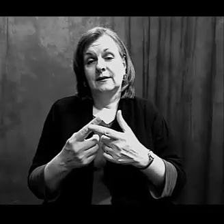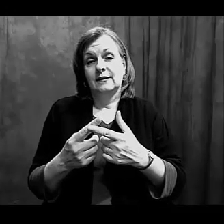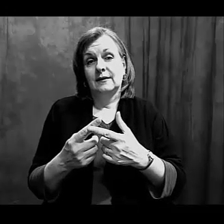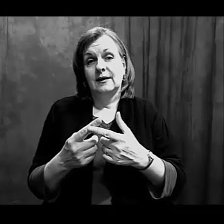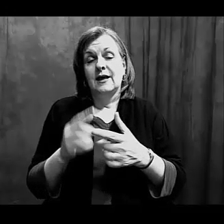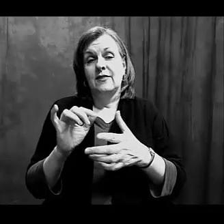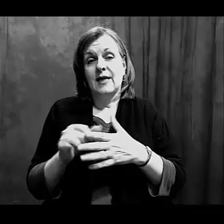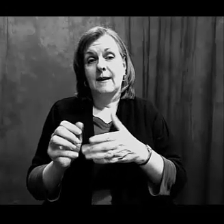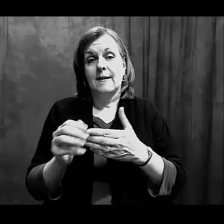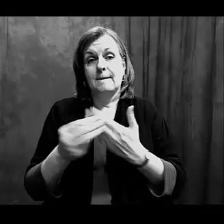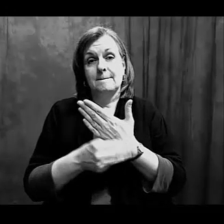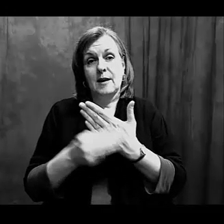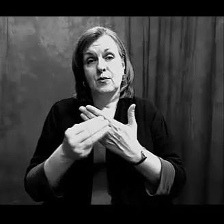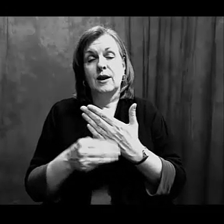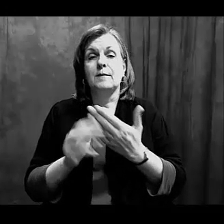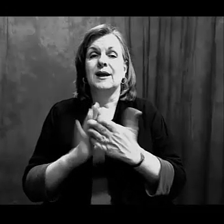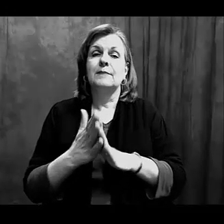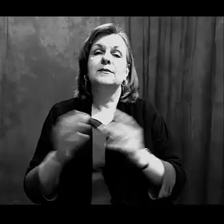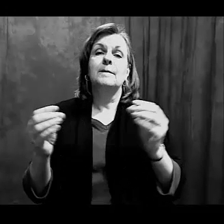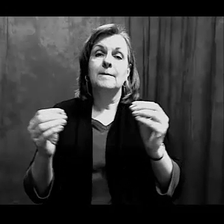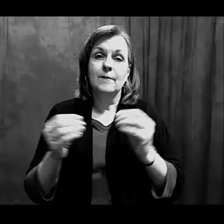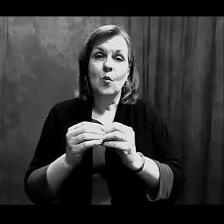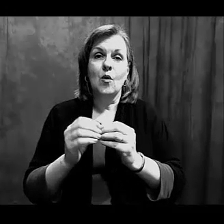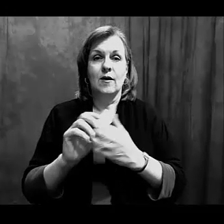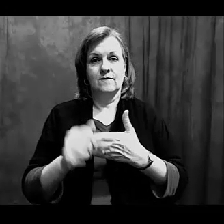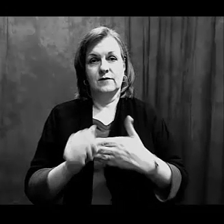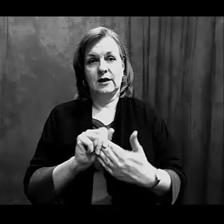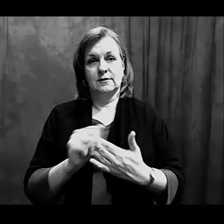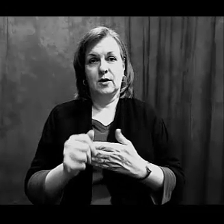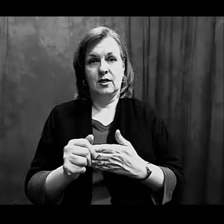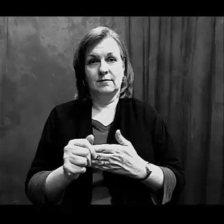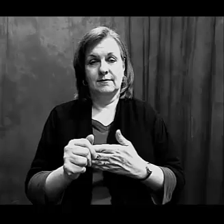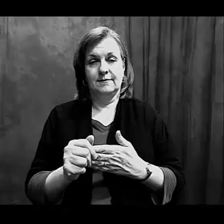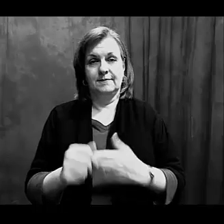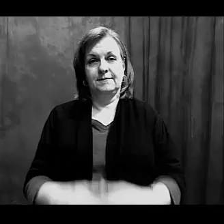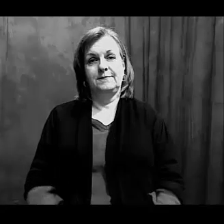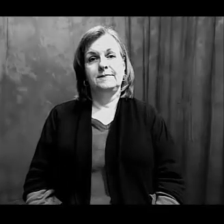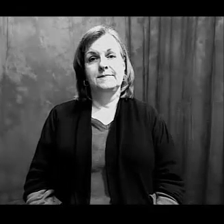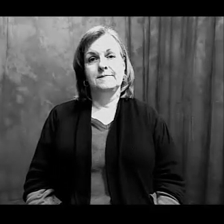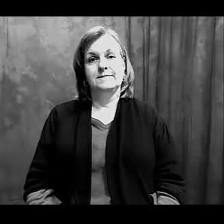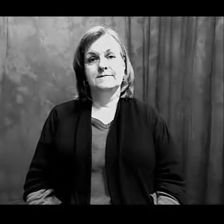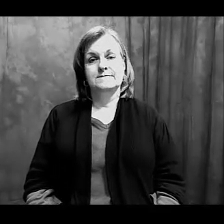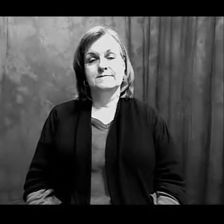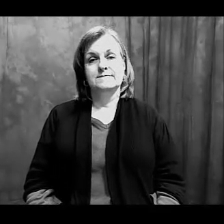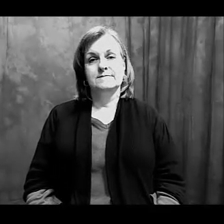having that membrane be even more flexible